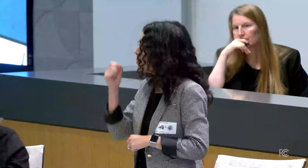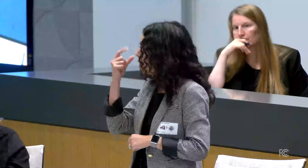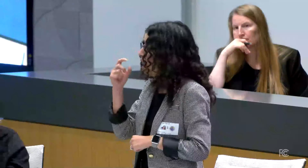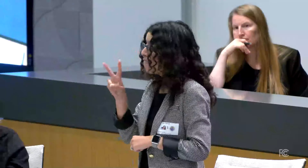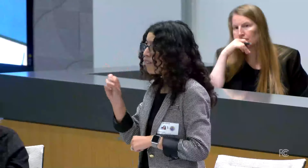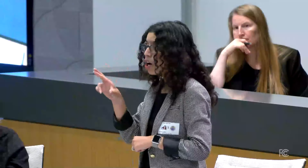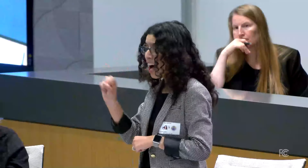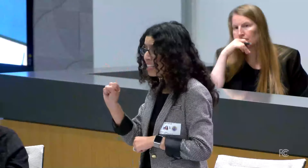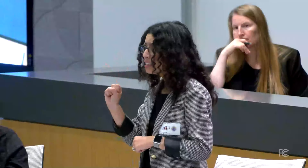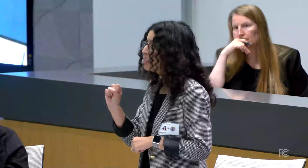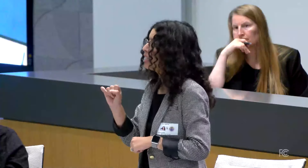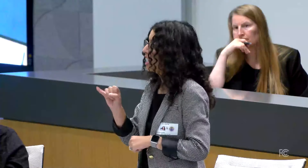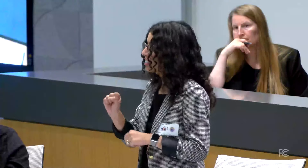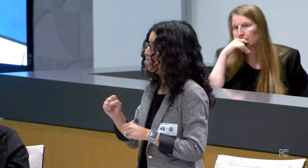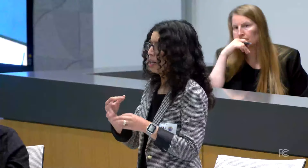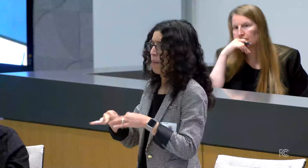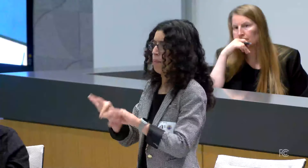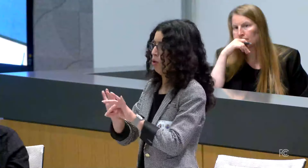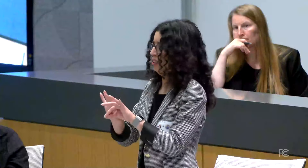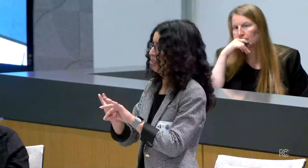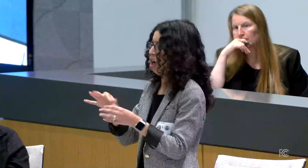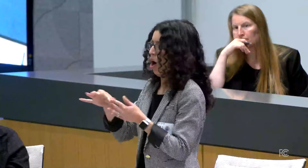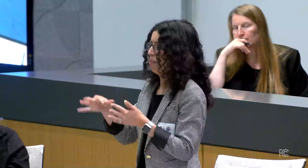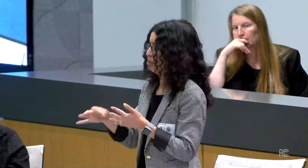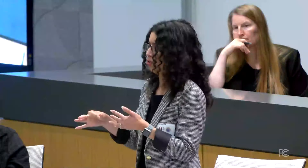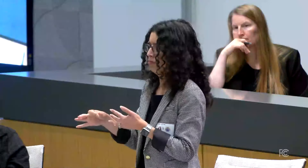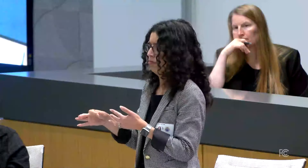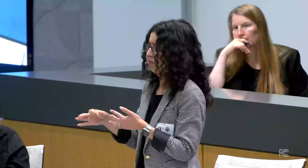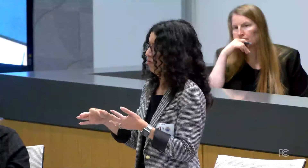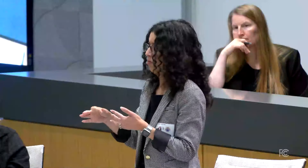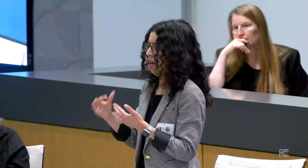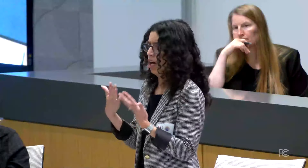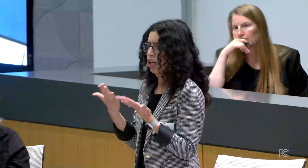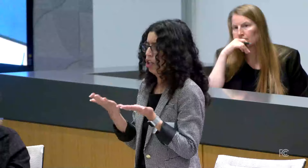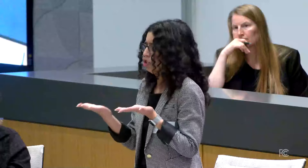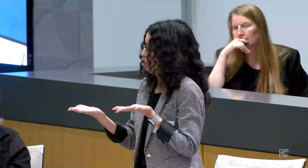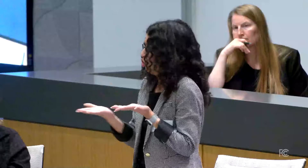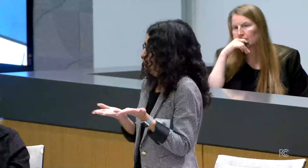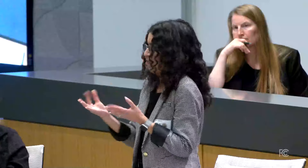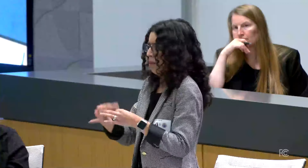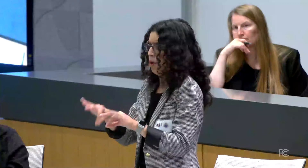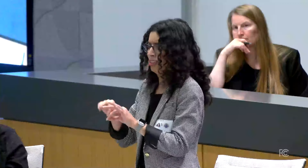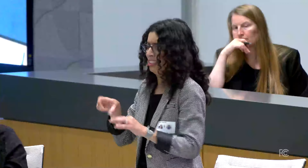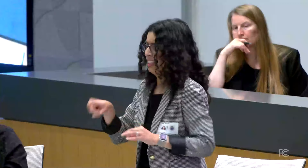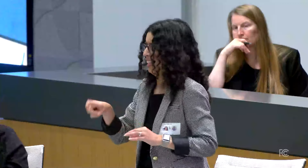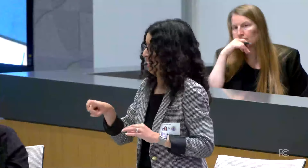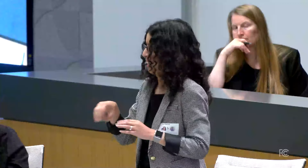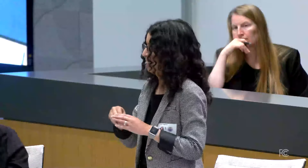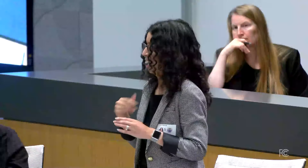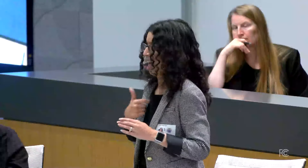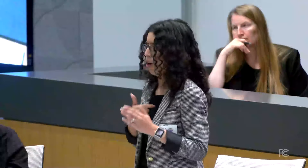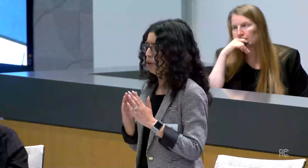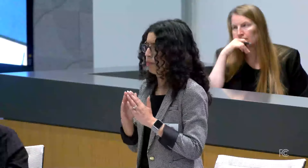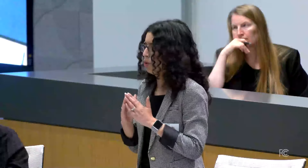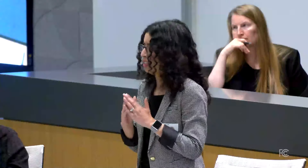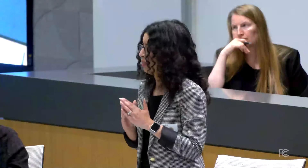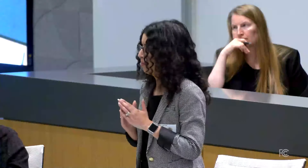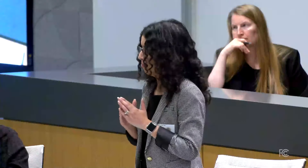AND BEING ABLE TO COMMUNICATE DIRECTLY IS EFFECTIVE COMMUNICATION. AND THAT PERSON IS ABLE TO